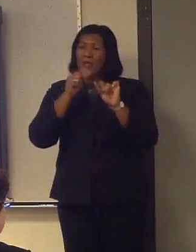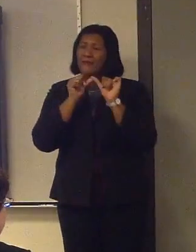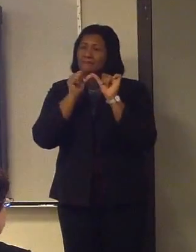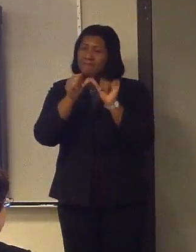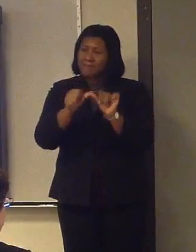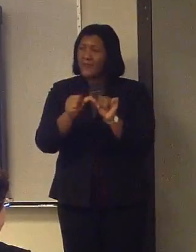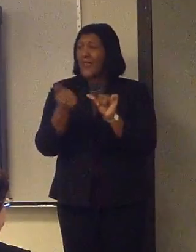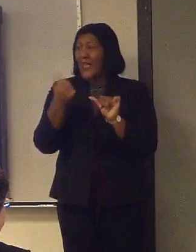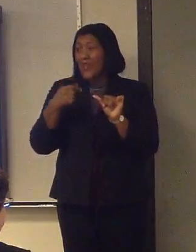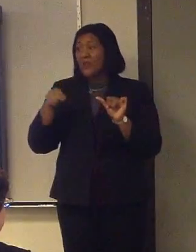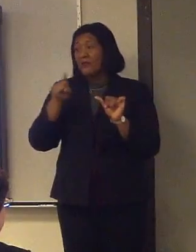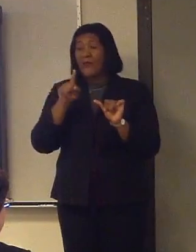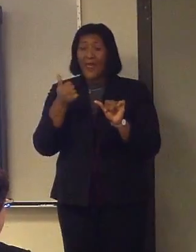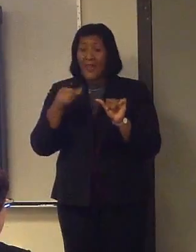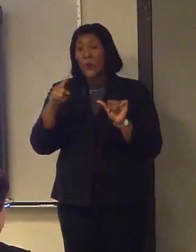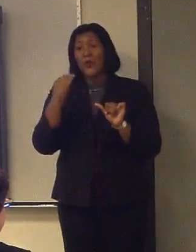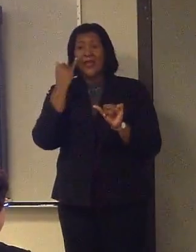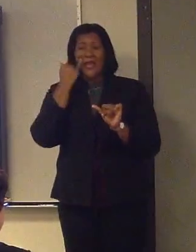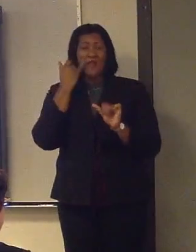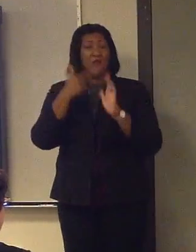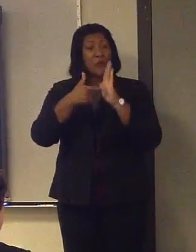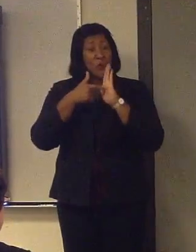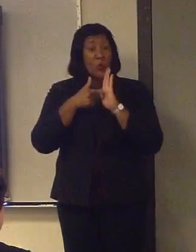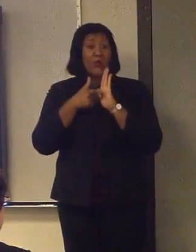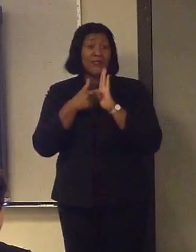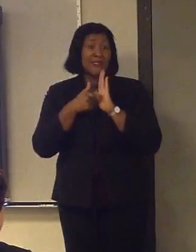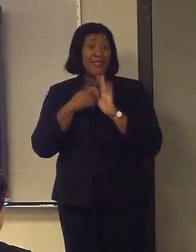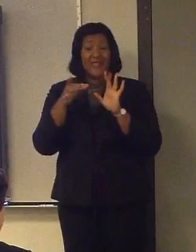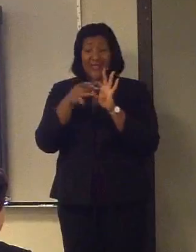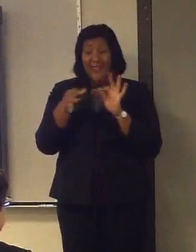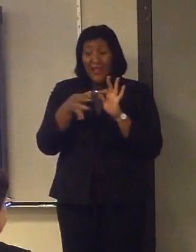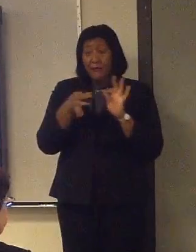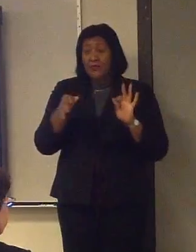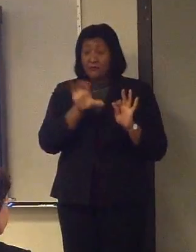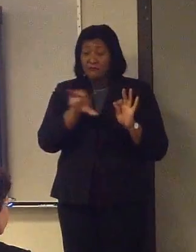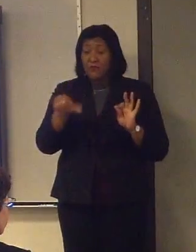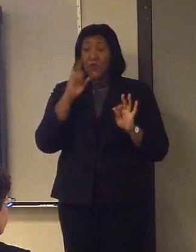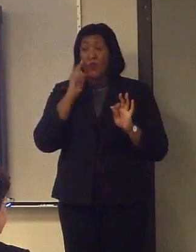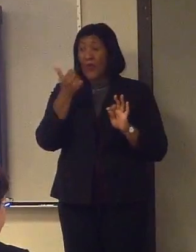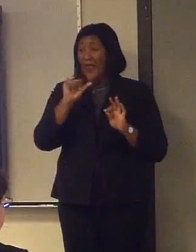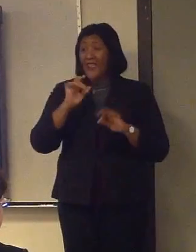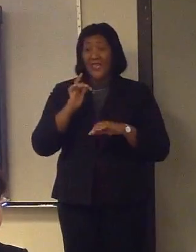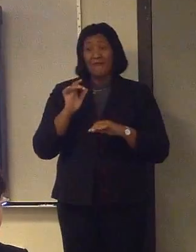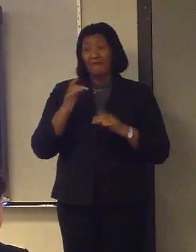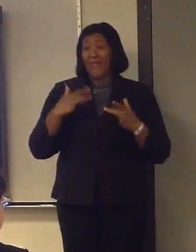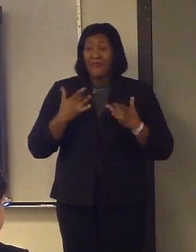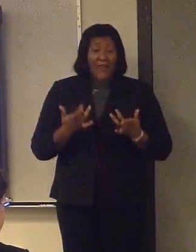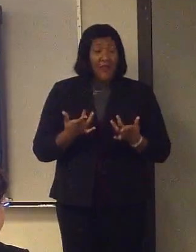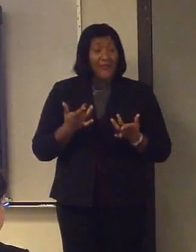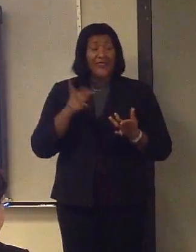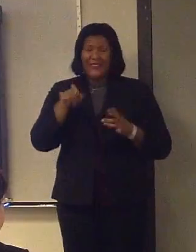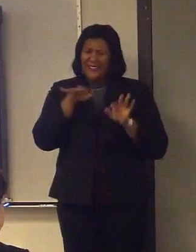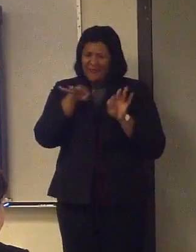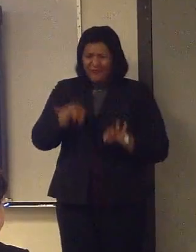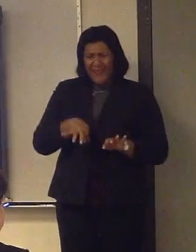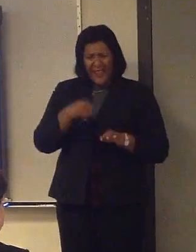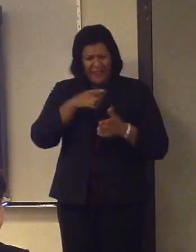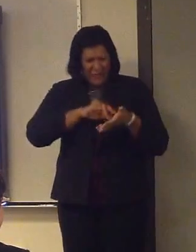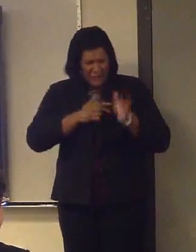Anyone who has ever requested captioning for an event, and had to explain what it is,